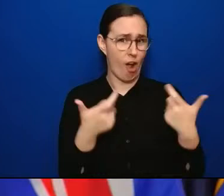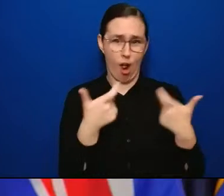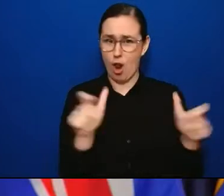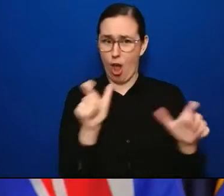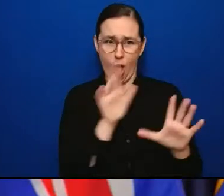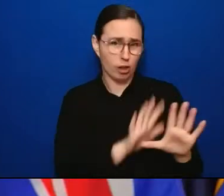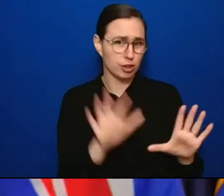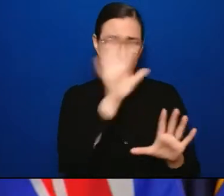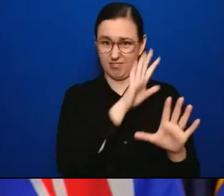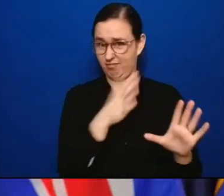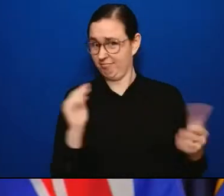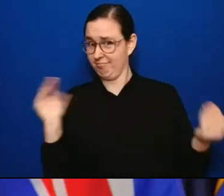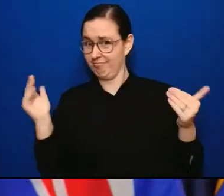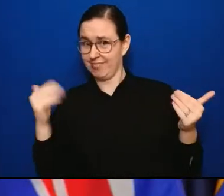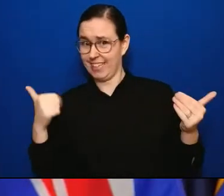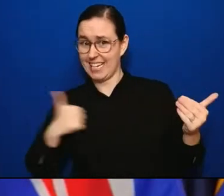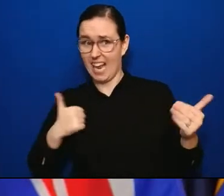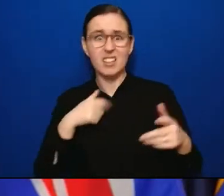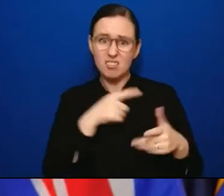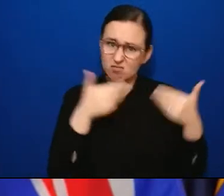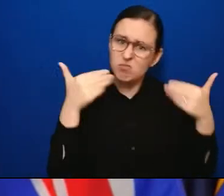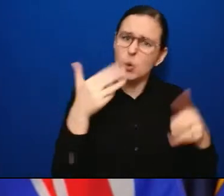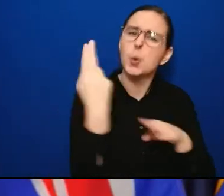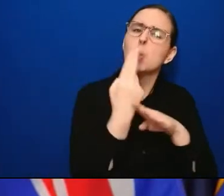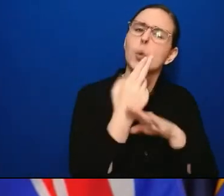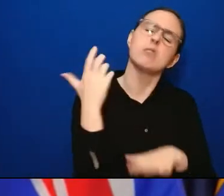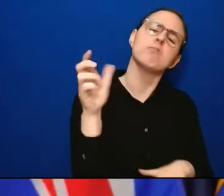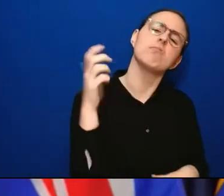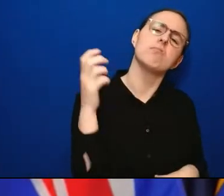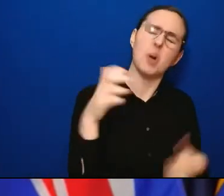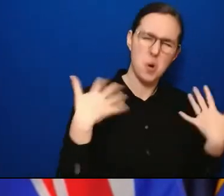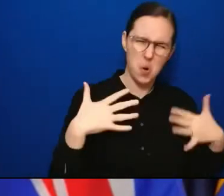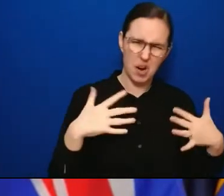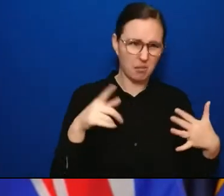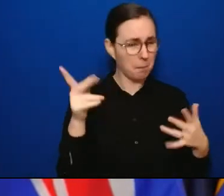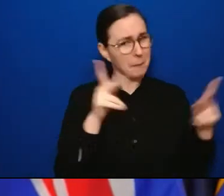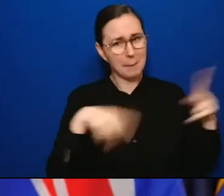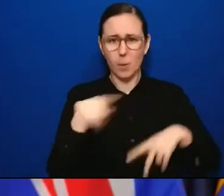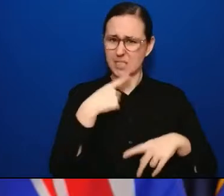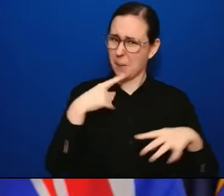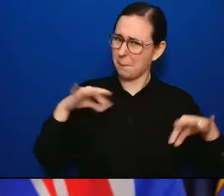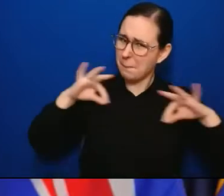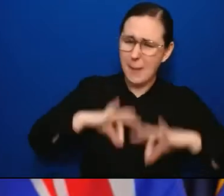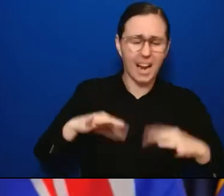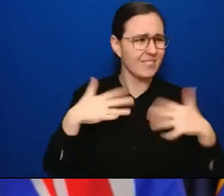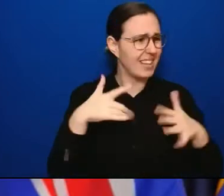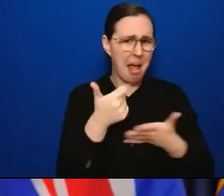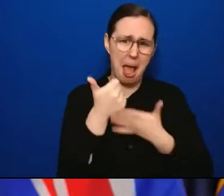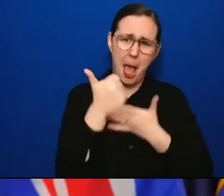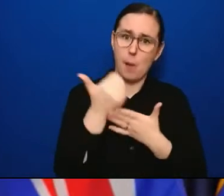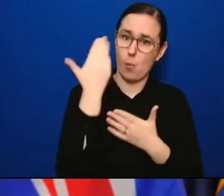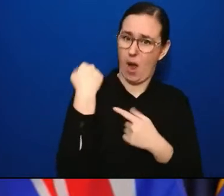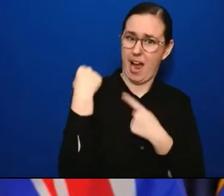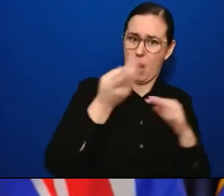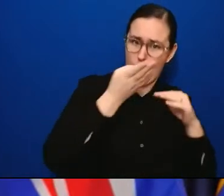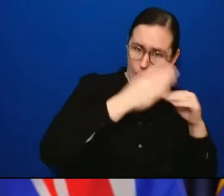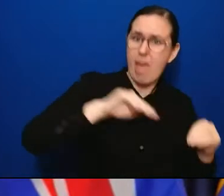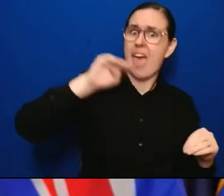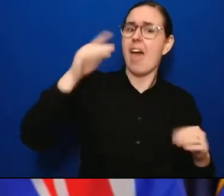largest jurisdiction in Canada that has And we have benefited from this extraordinarily.